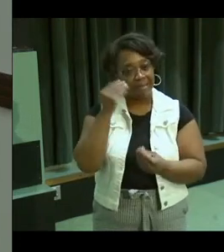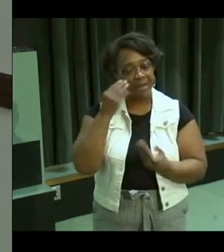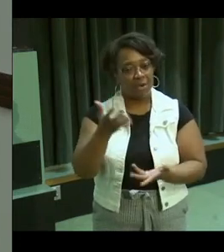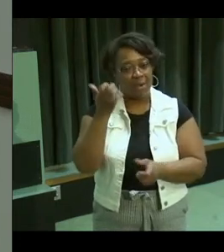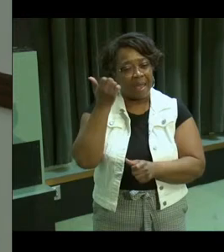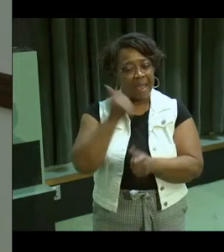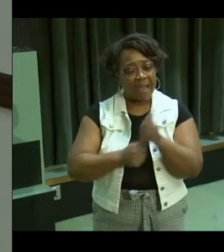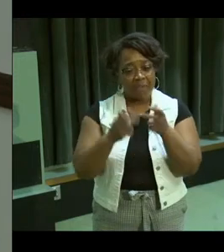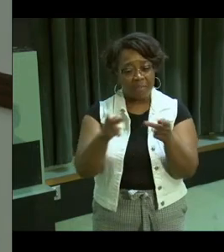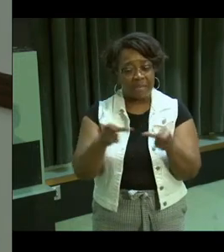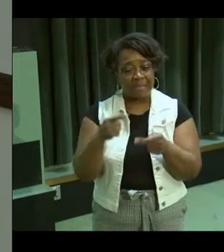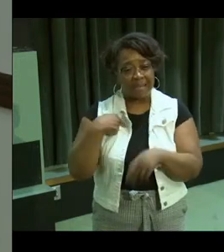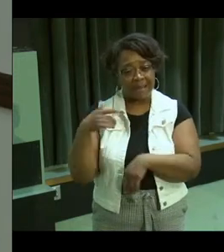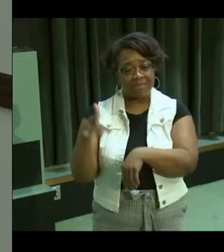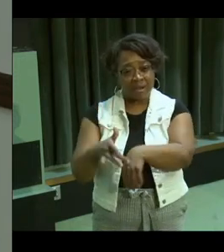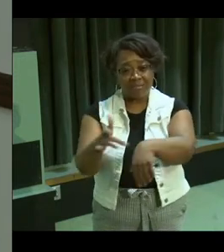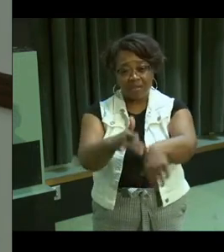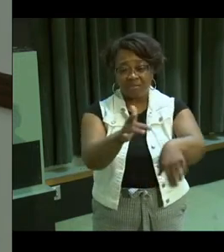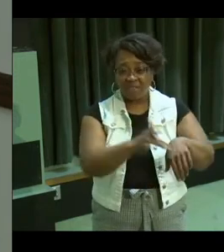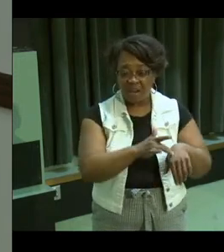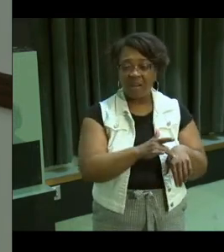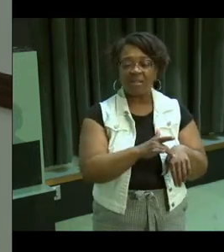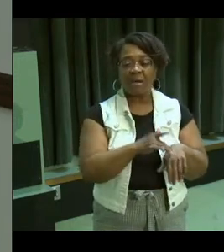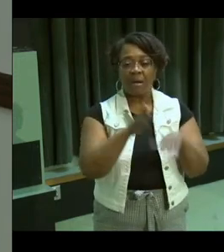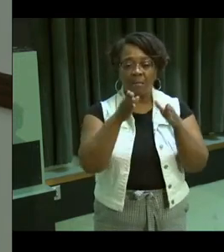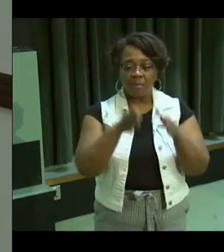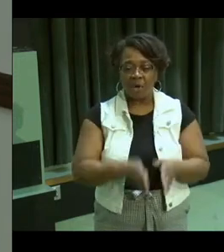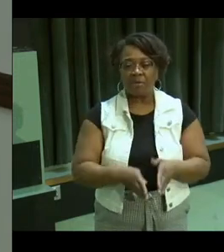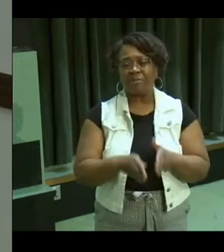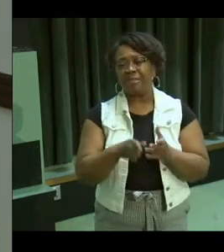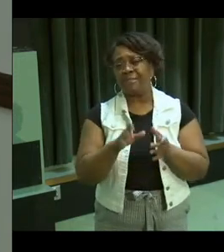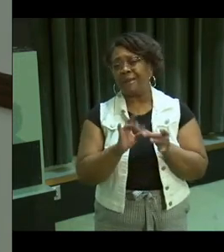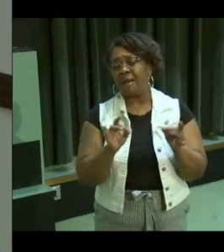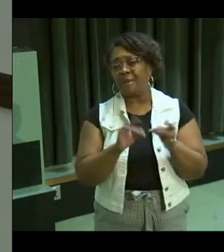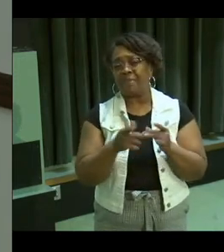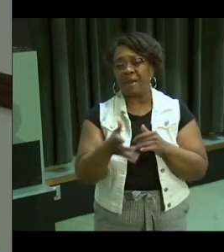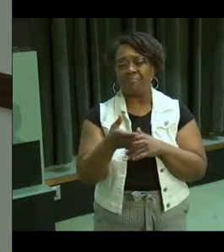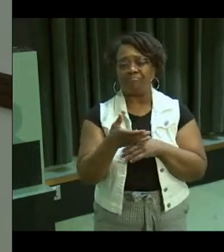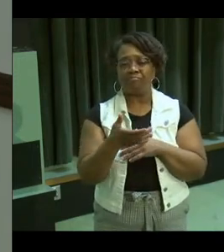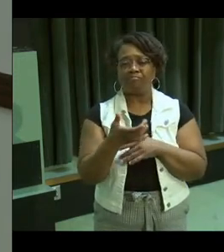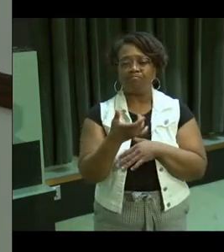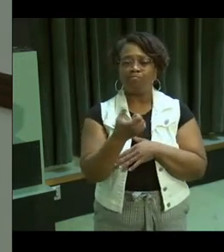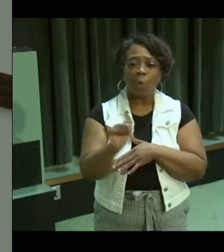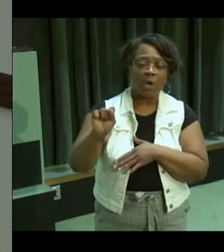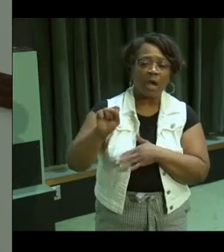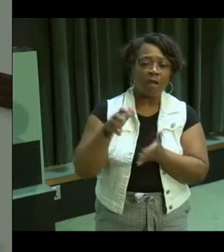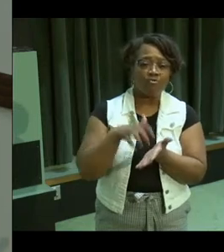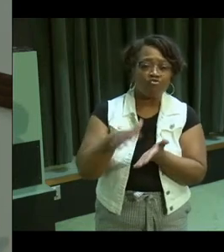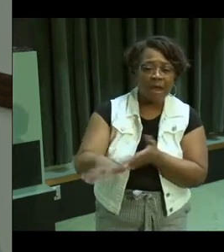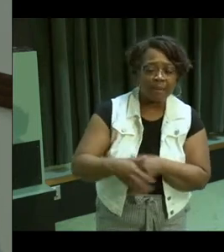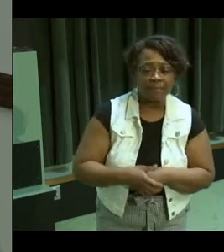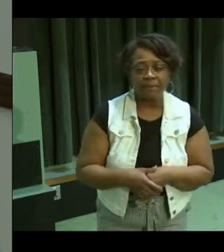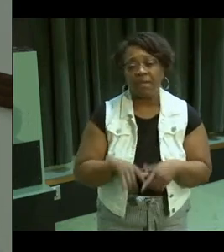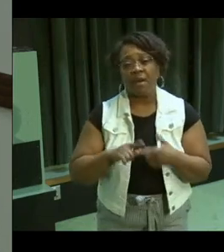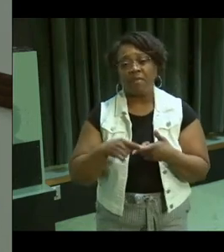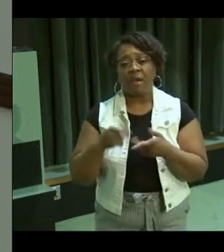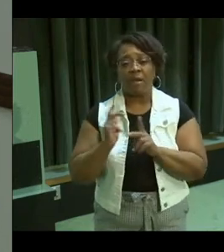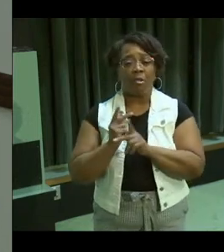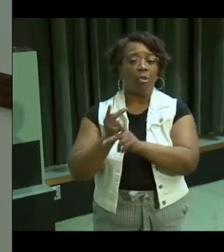single place that I've went. Someone has mentioned that they